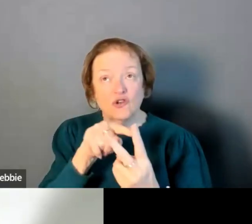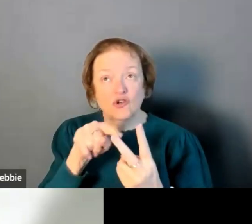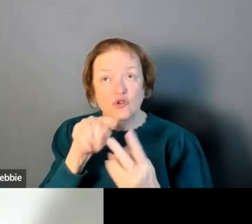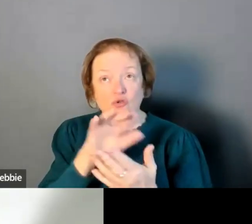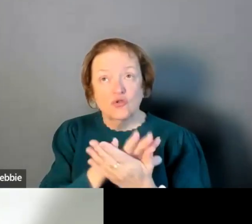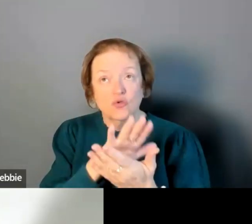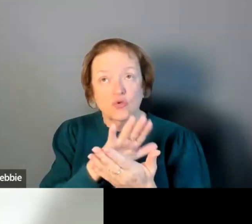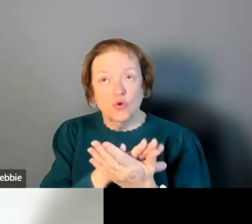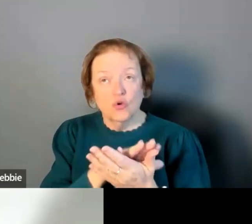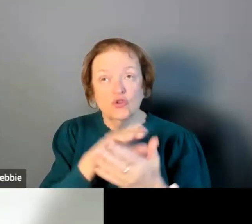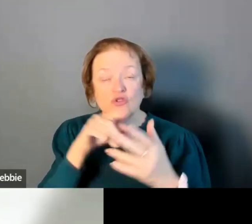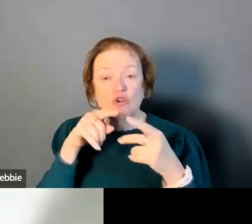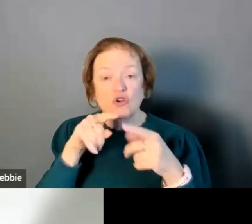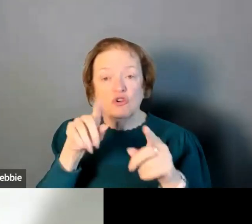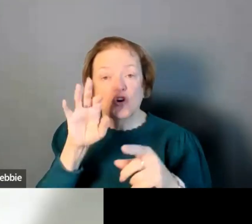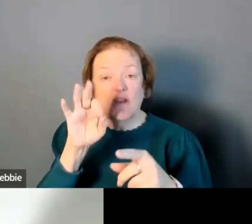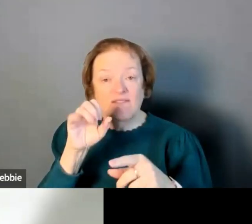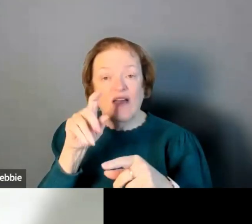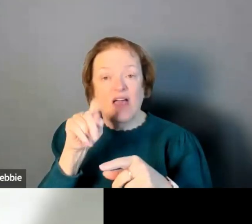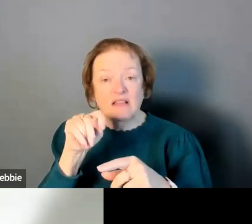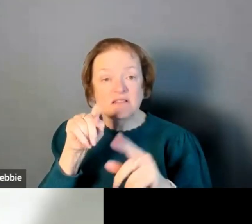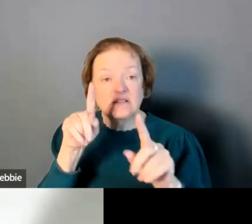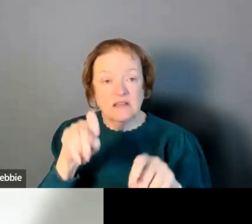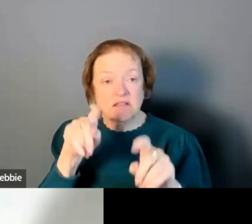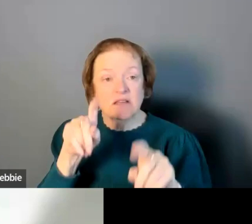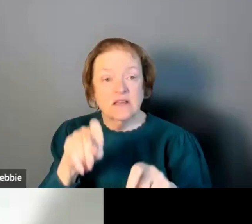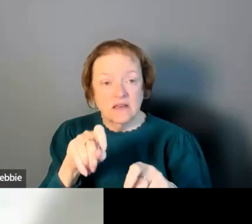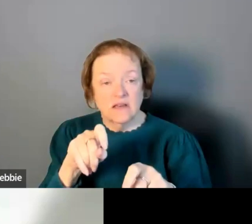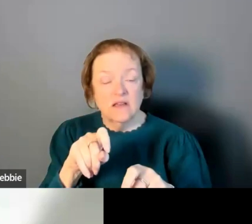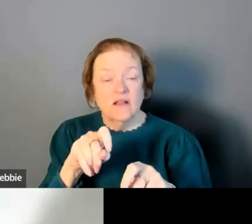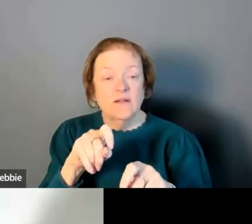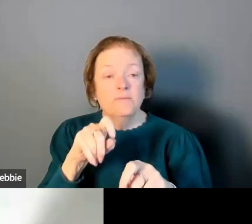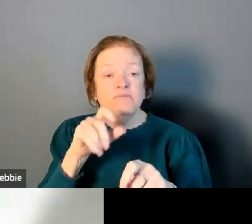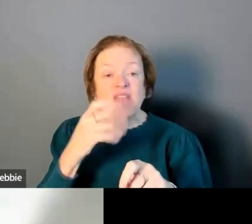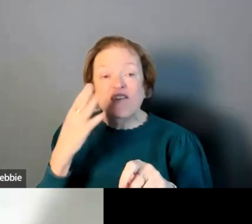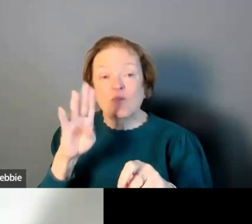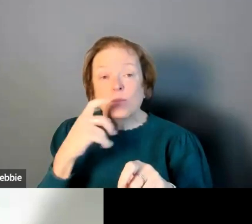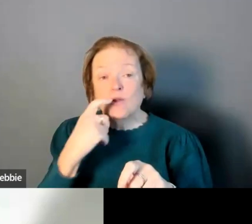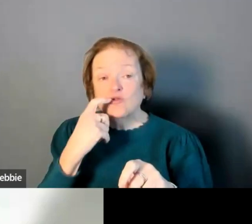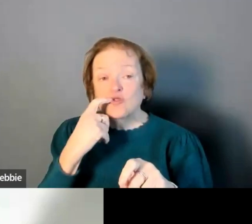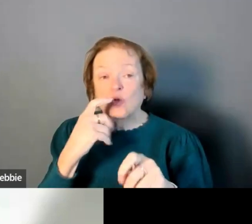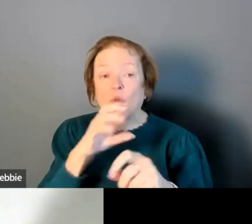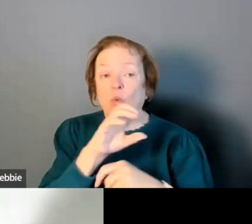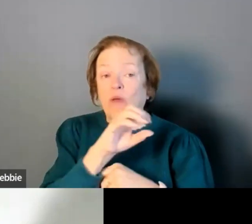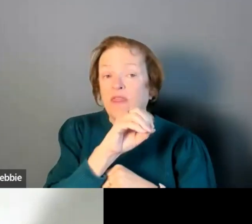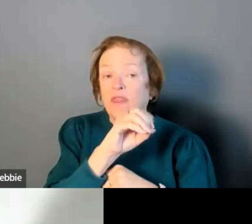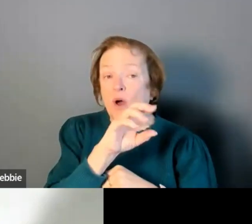during FAST testing, either Bluetooth or hardwired, with Oticon mics and Phonak mics,